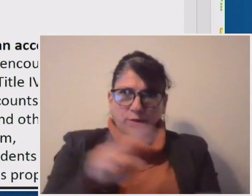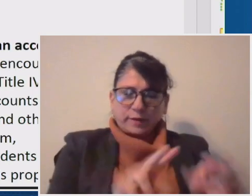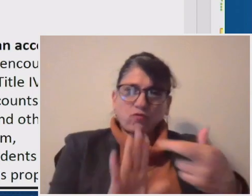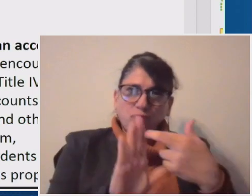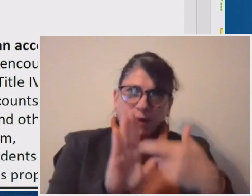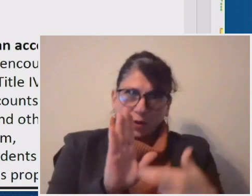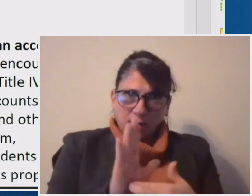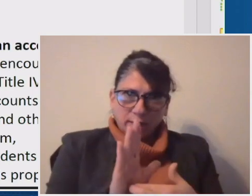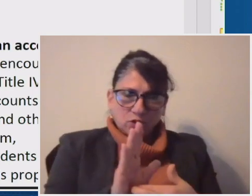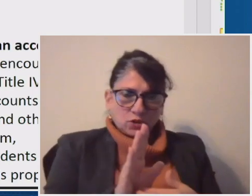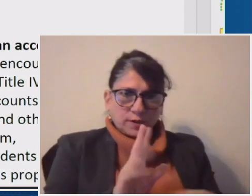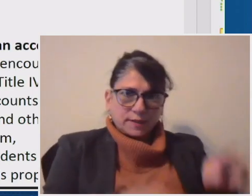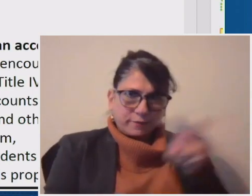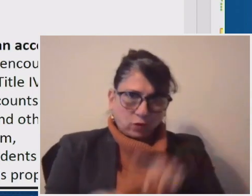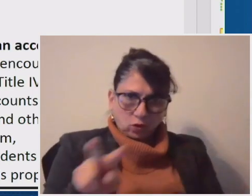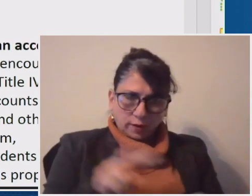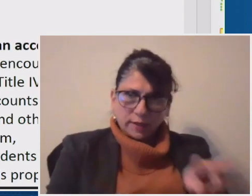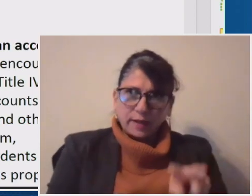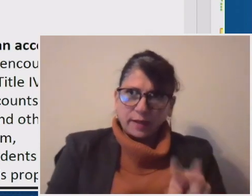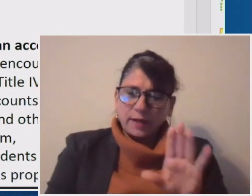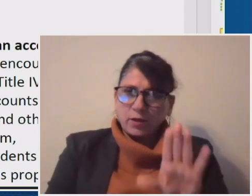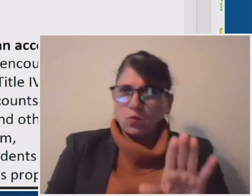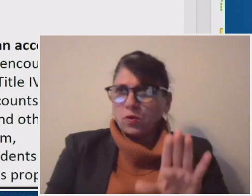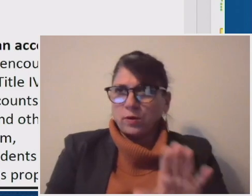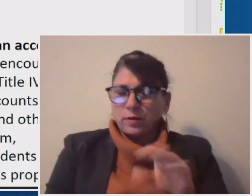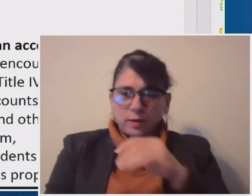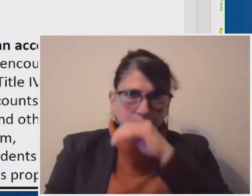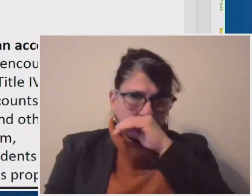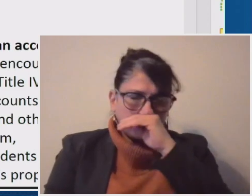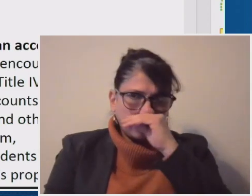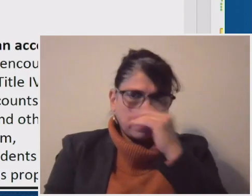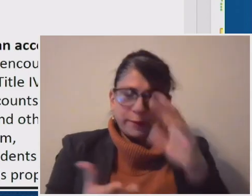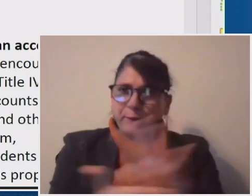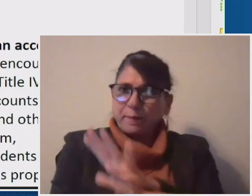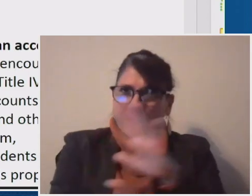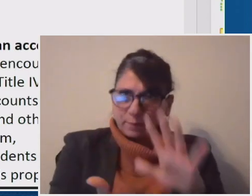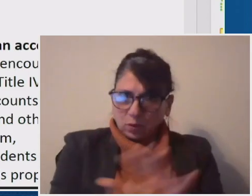your in your paper, issue paper one, you